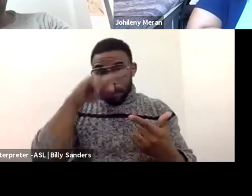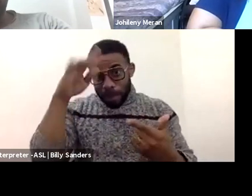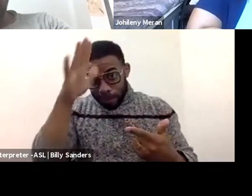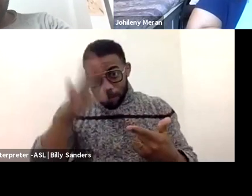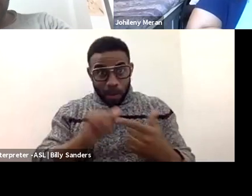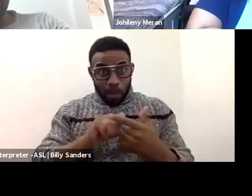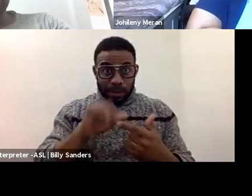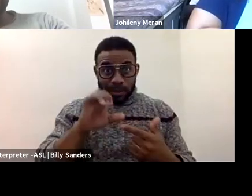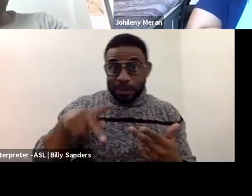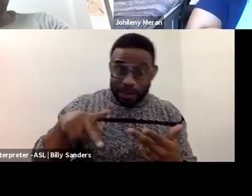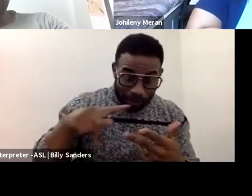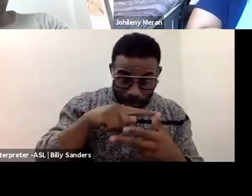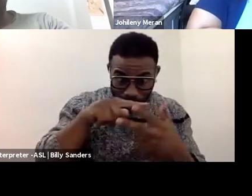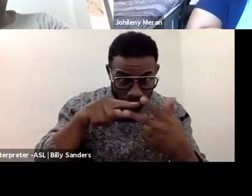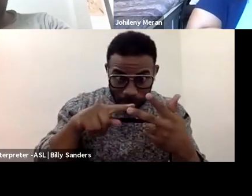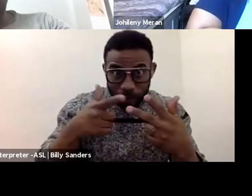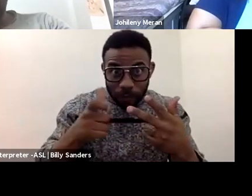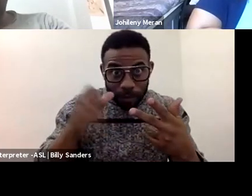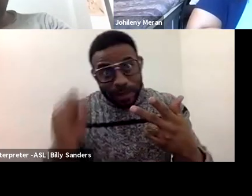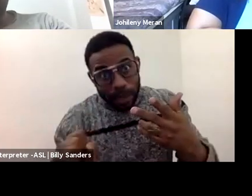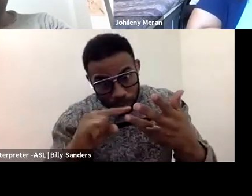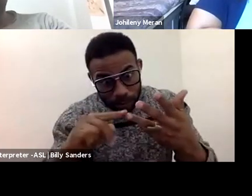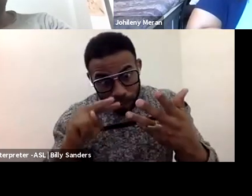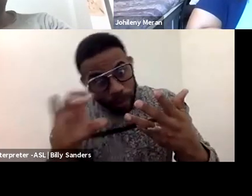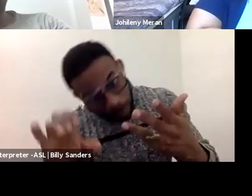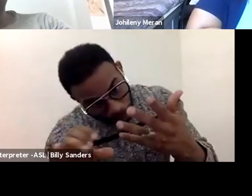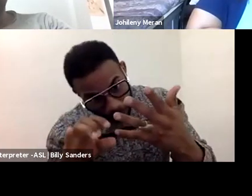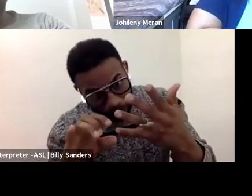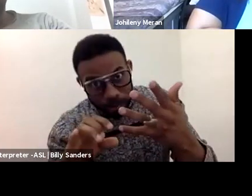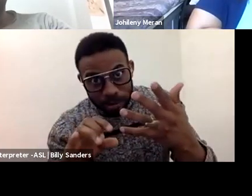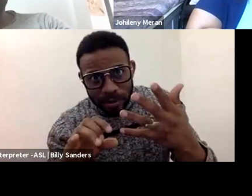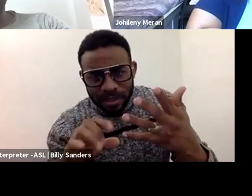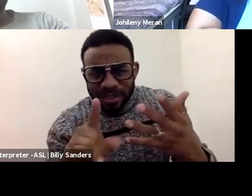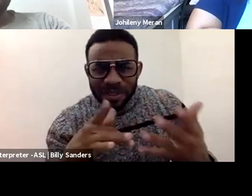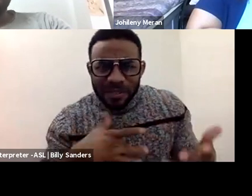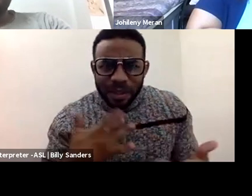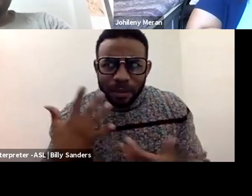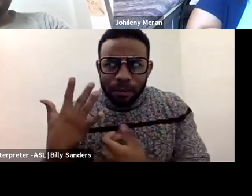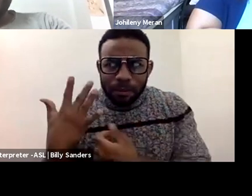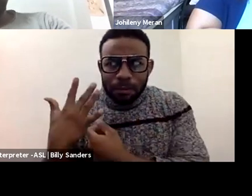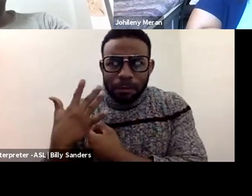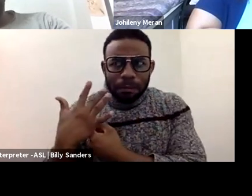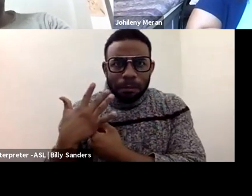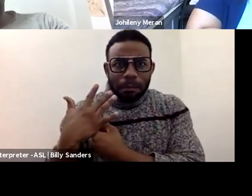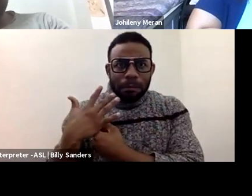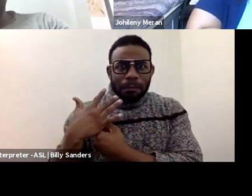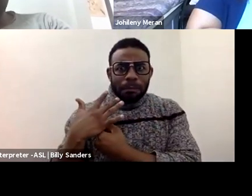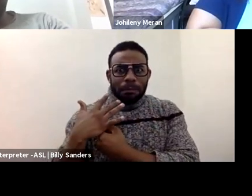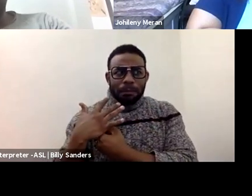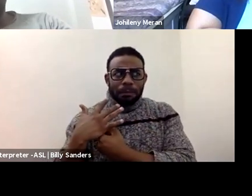Cerebral Palsy from the South in North Carolina, you feel -- literally like the research that